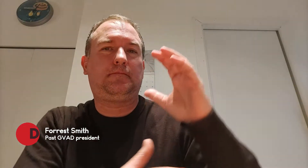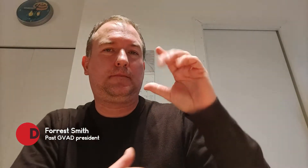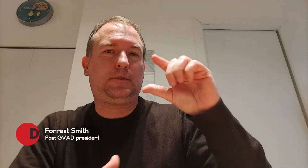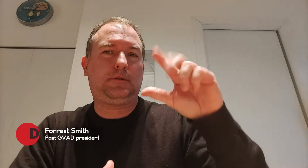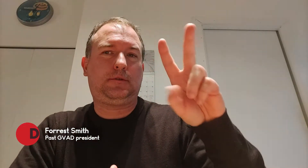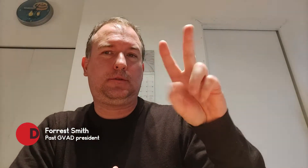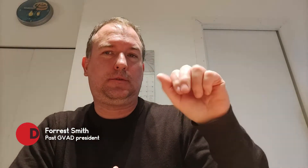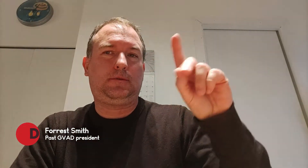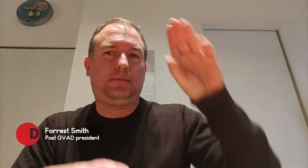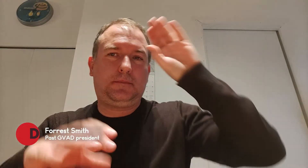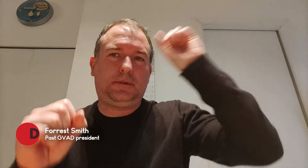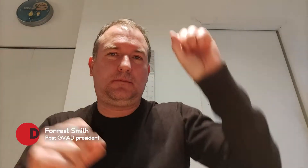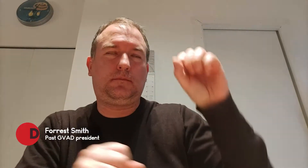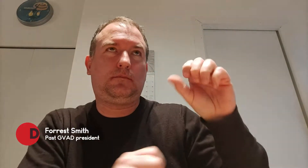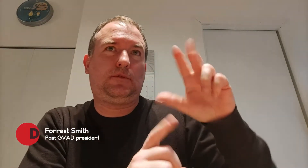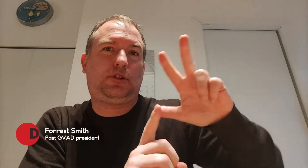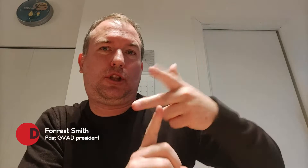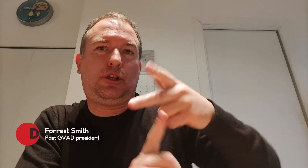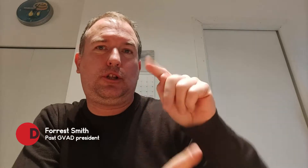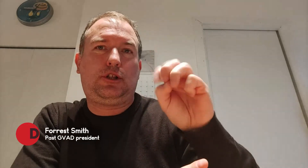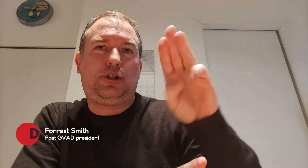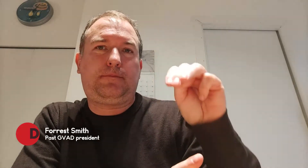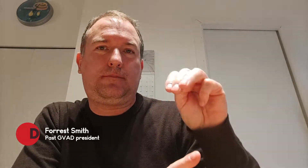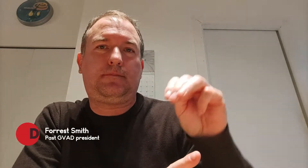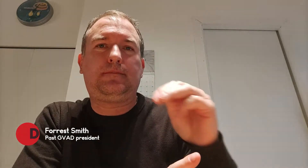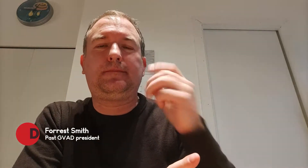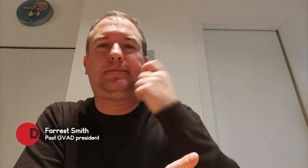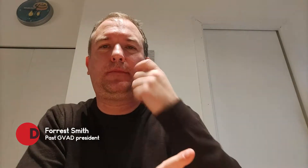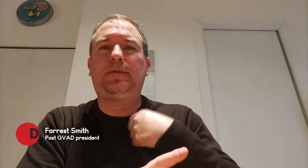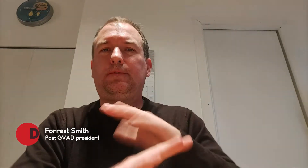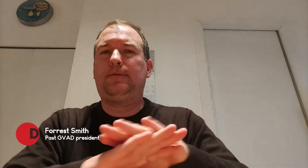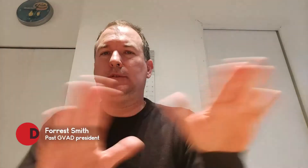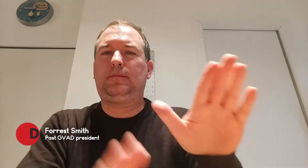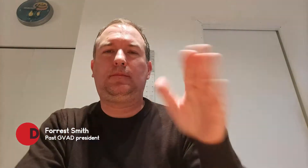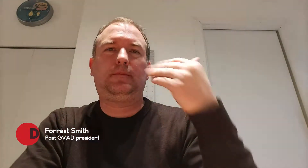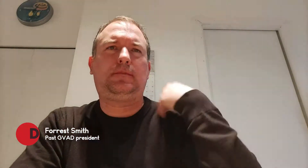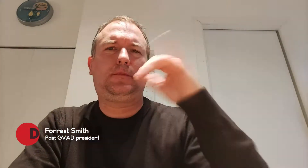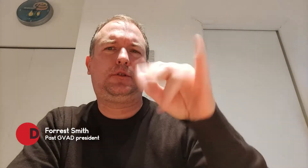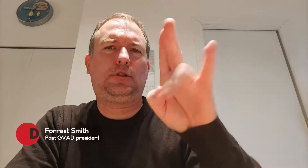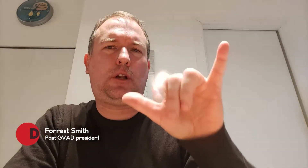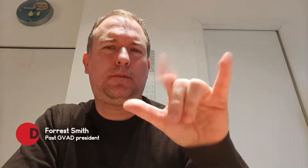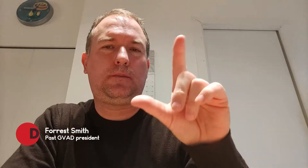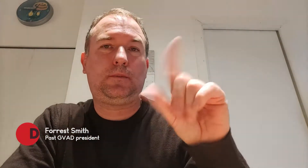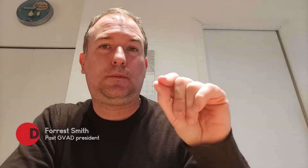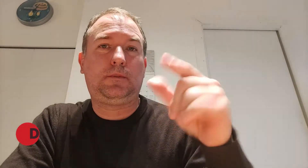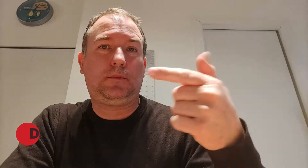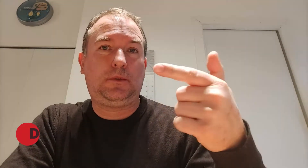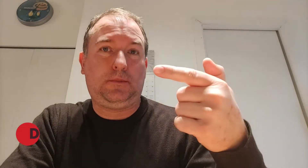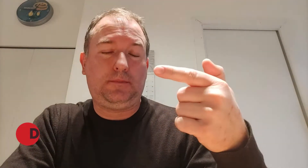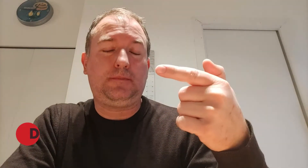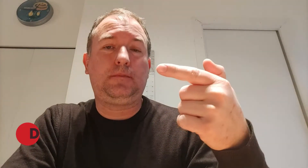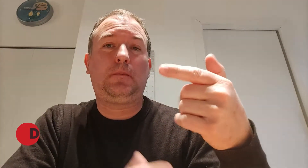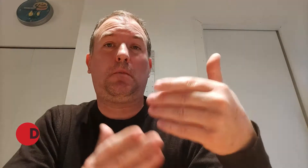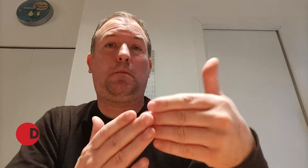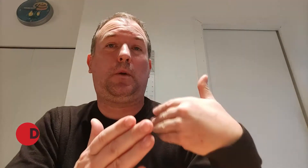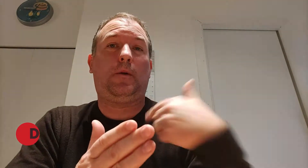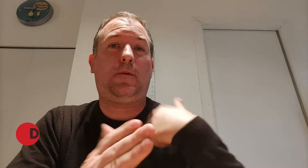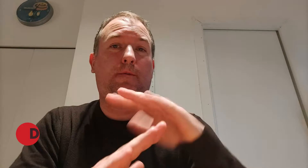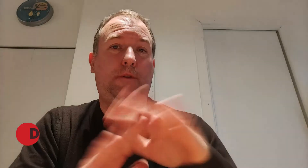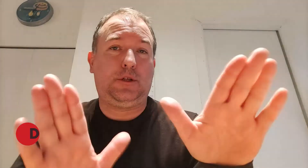I was past GVAD president for 3 terms and completed my term last July.